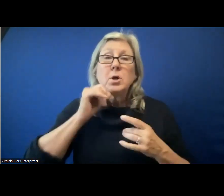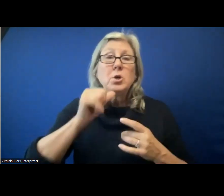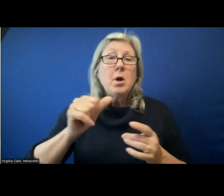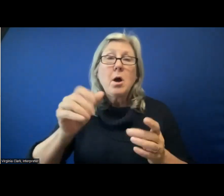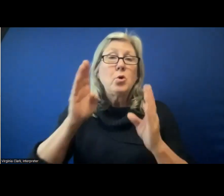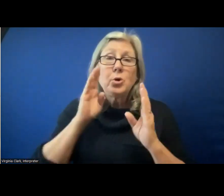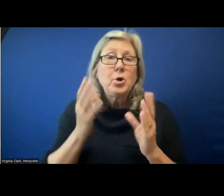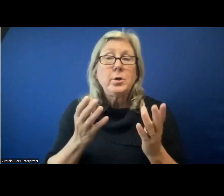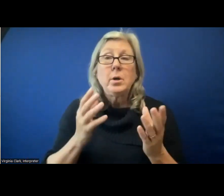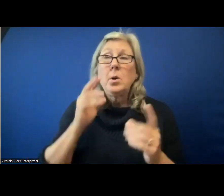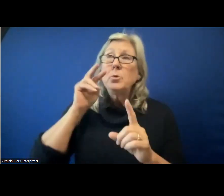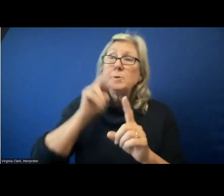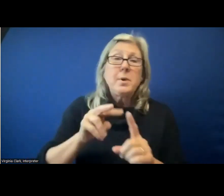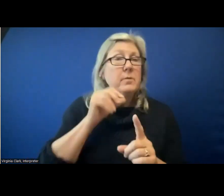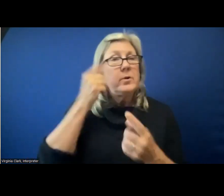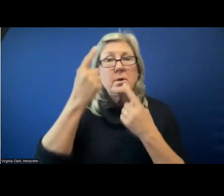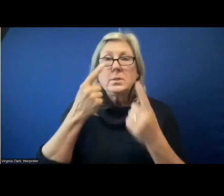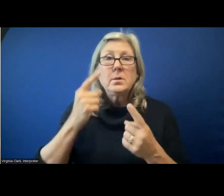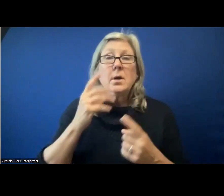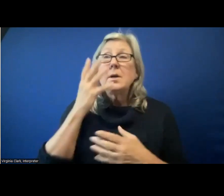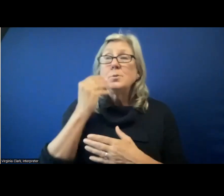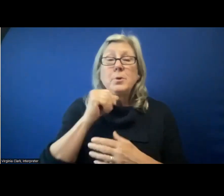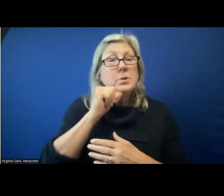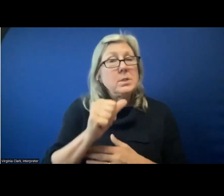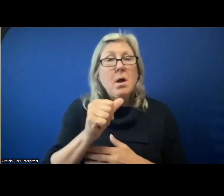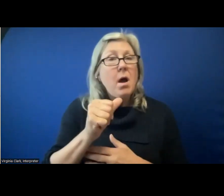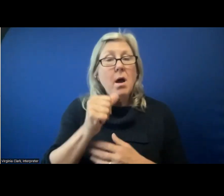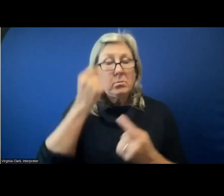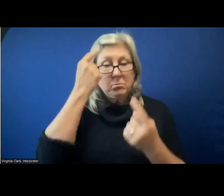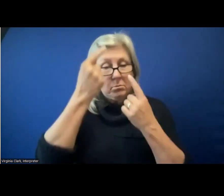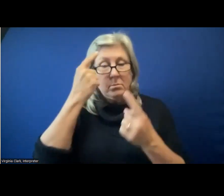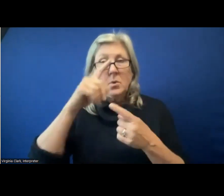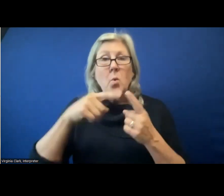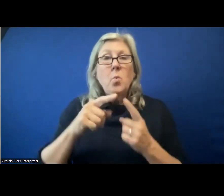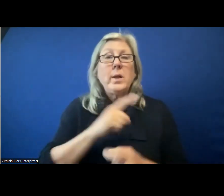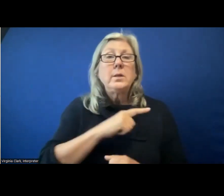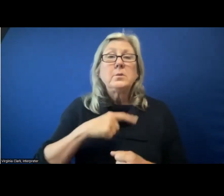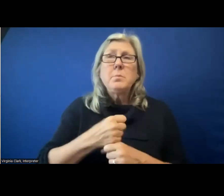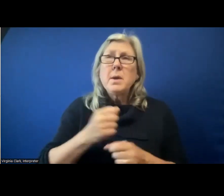and our experiences are not taken into account when the legislature makes critical decisions